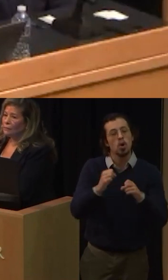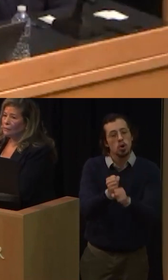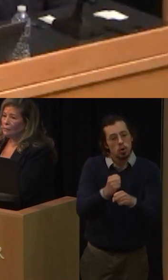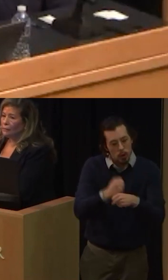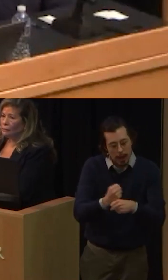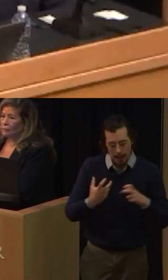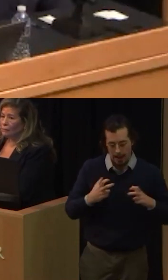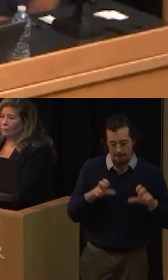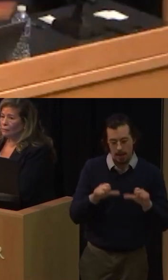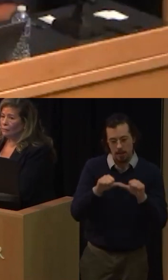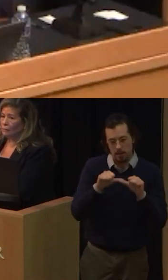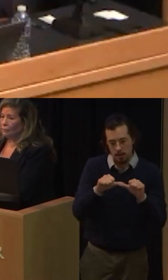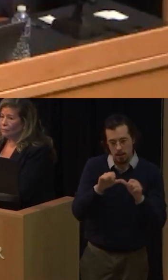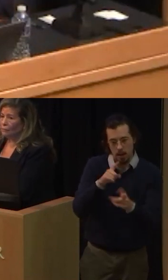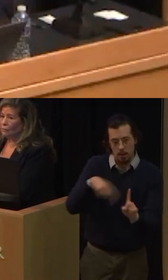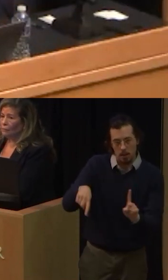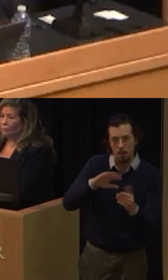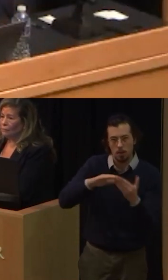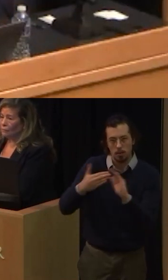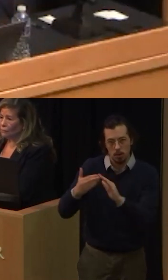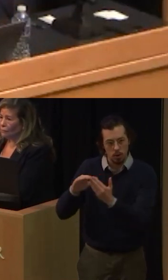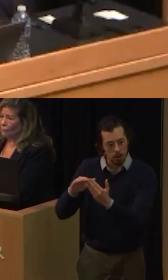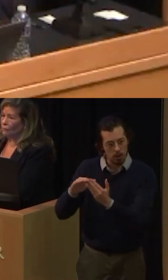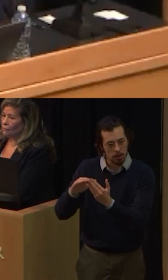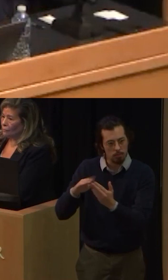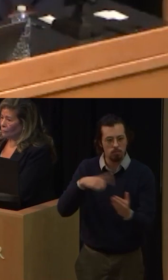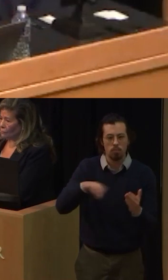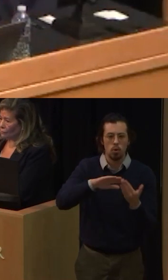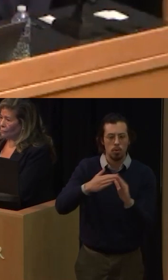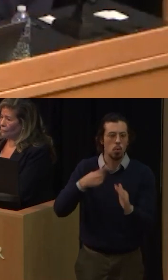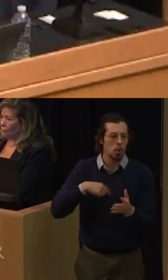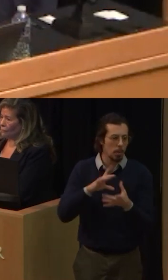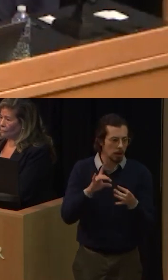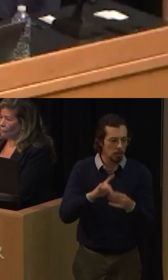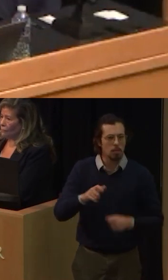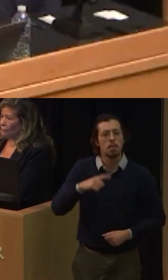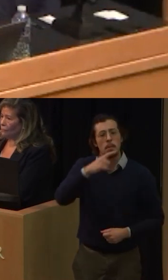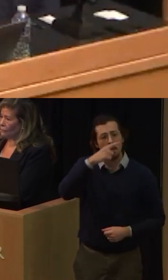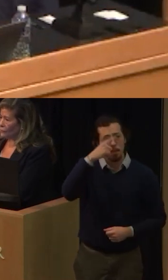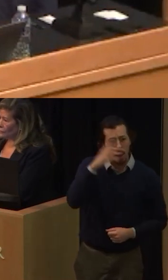in the very communities that were, to sustain the very communities that we're talking about, Black and Latinx in particular.